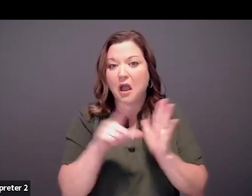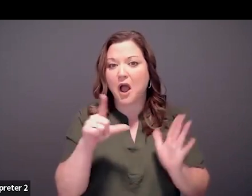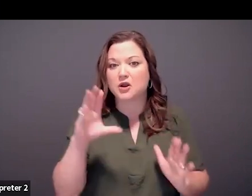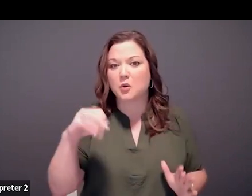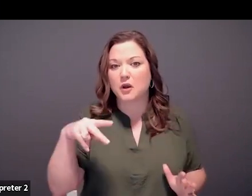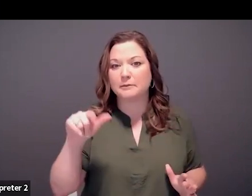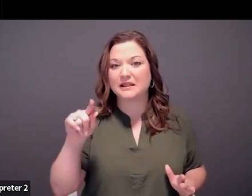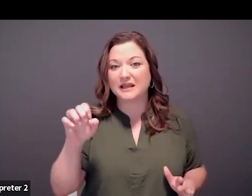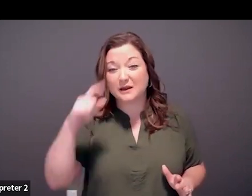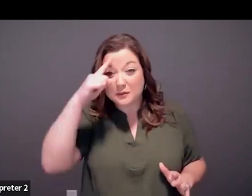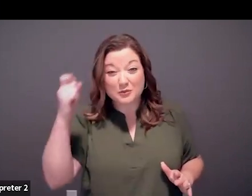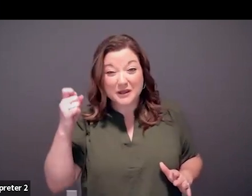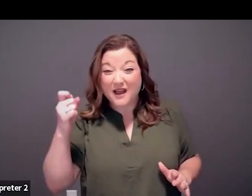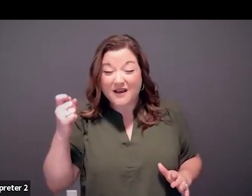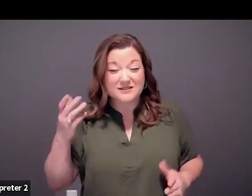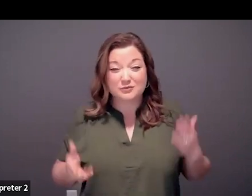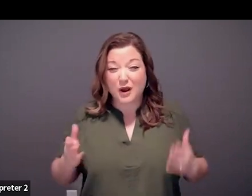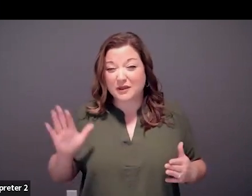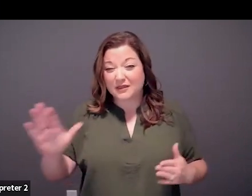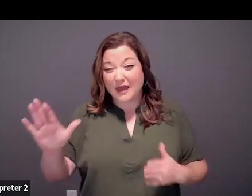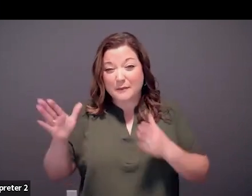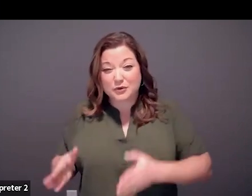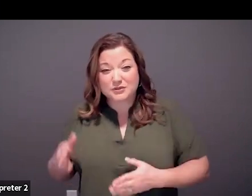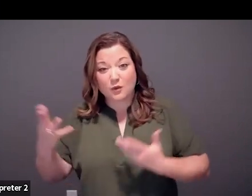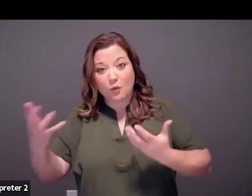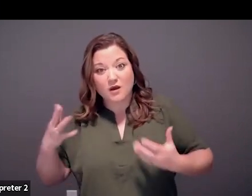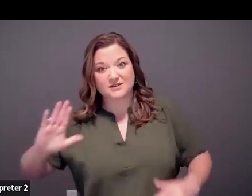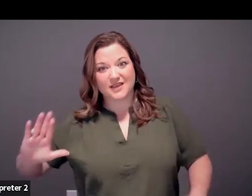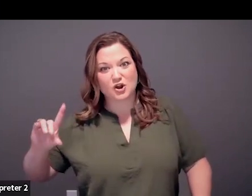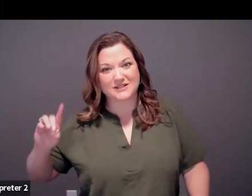the person wants their defaults dropped into those fields.